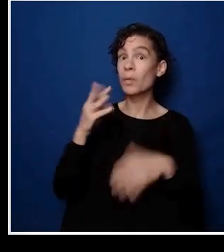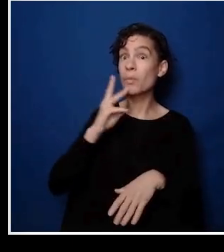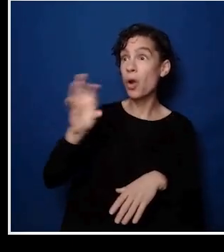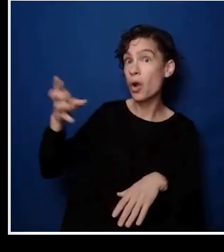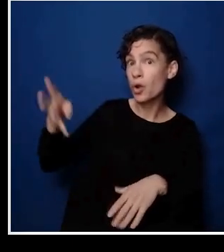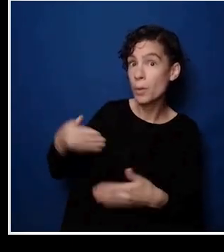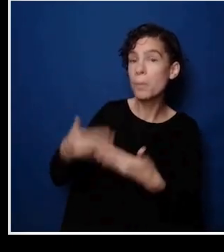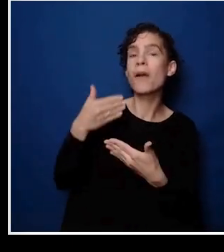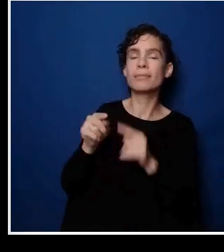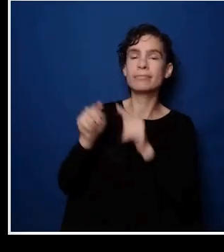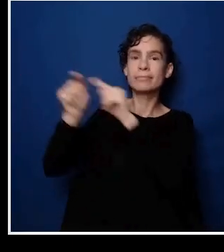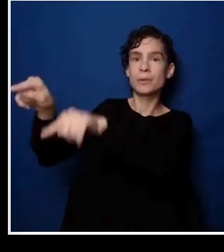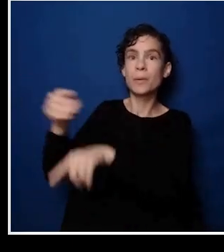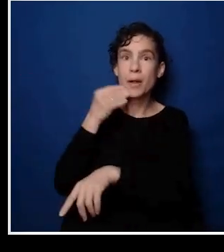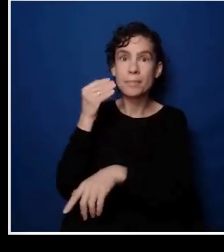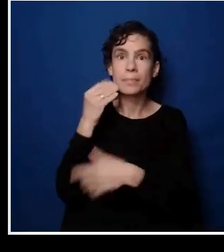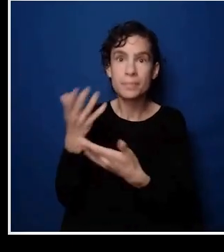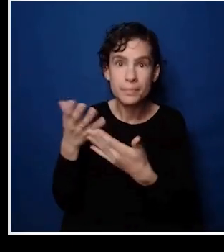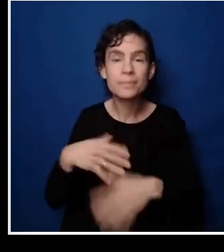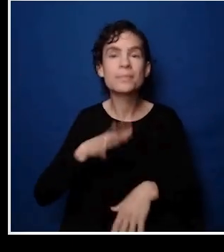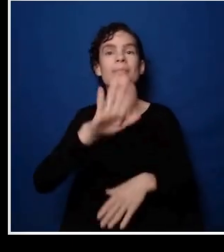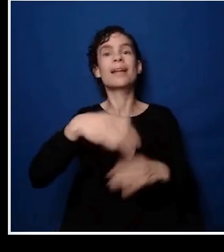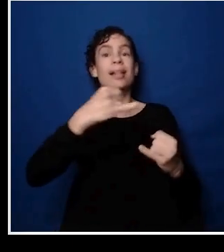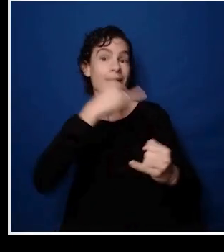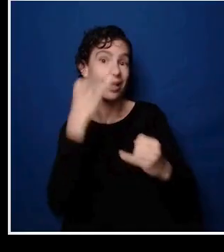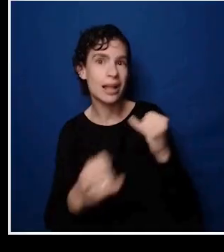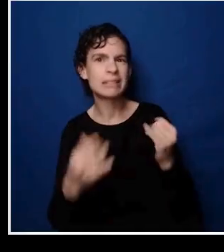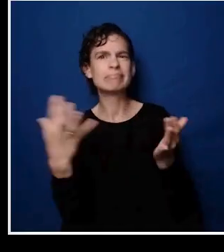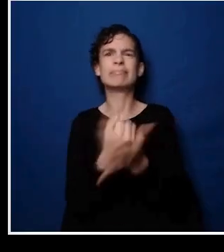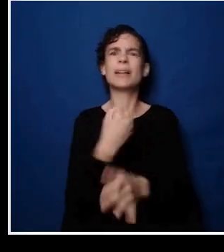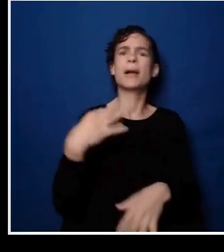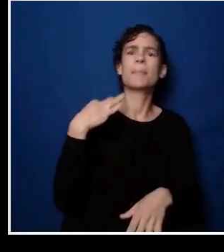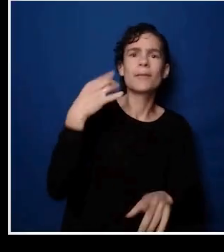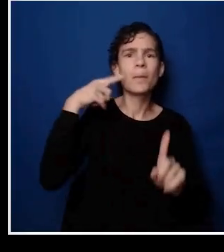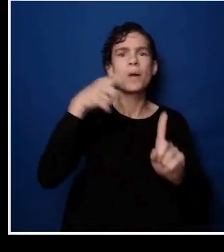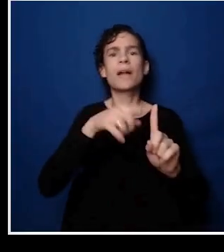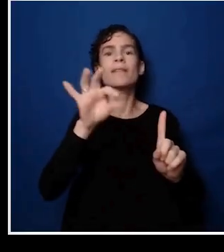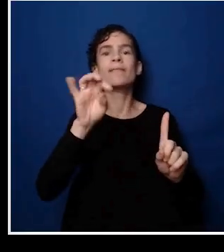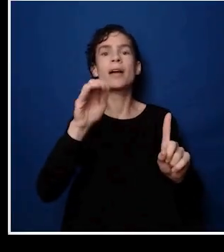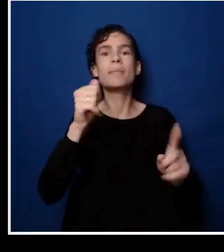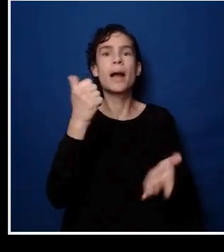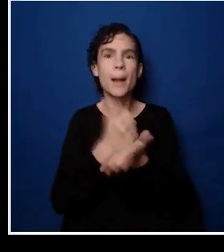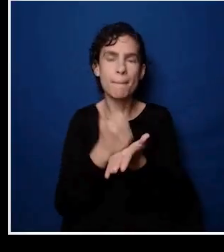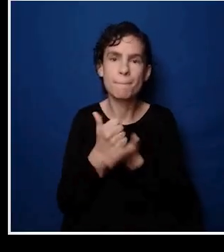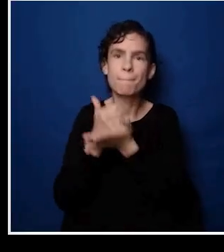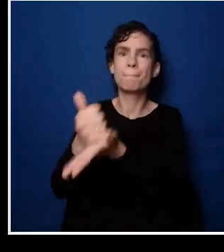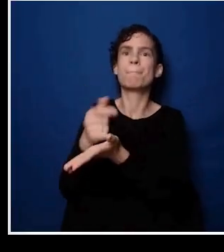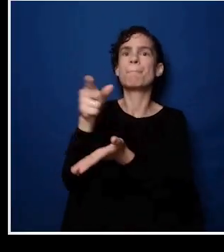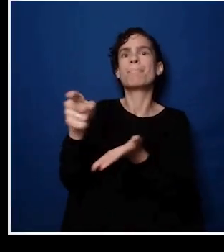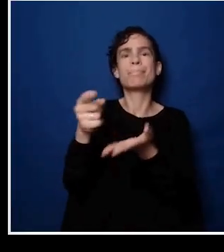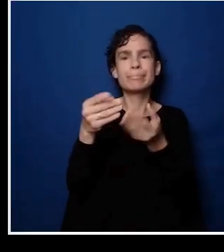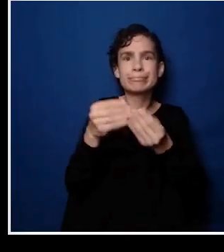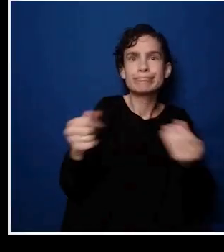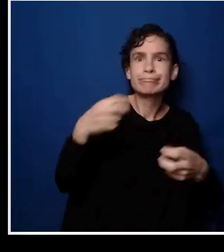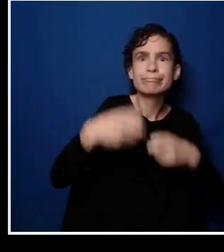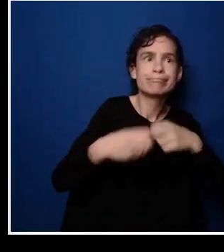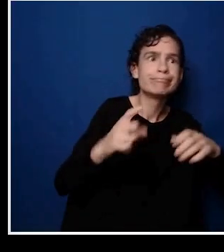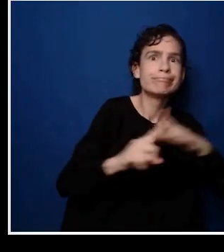Lastly, apply for FEMA assistance to ensure an opportunity to address your housing, job, and other needs.